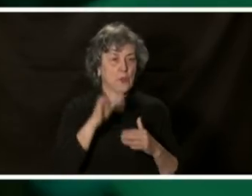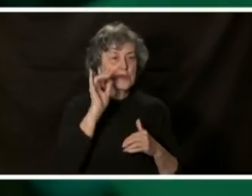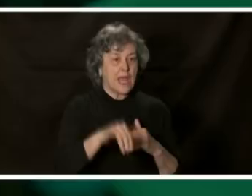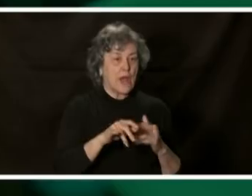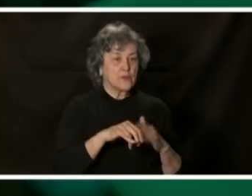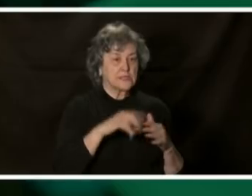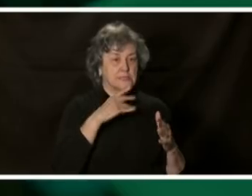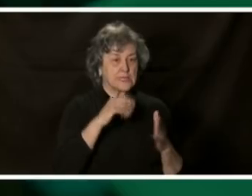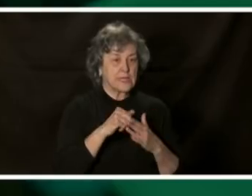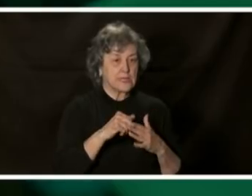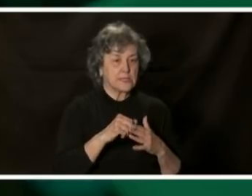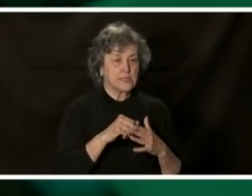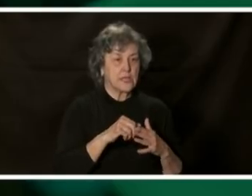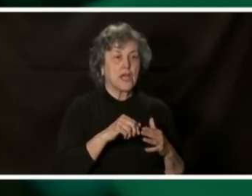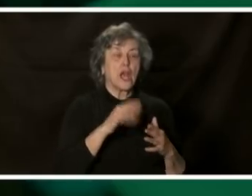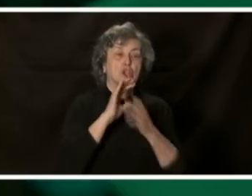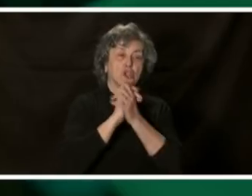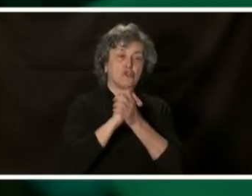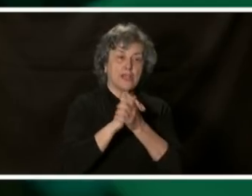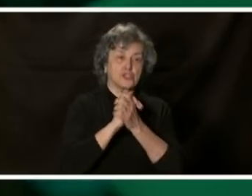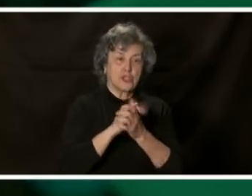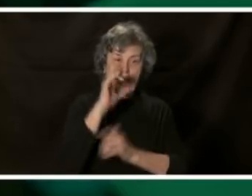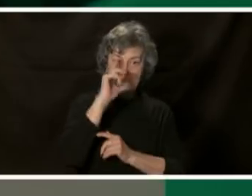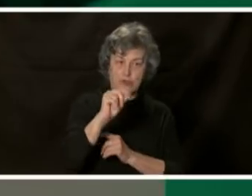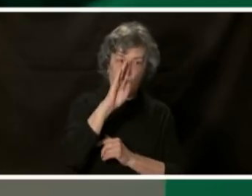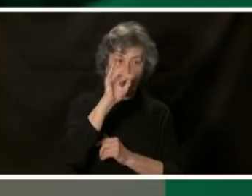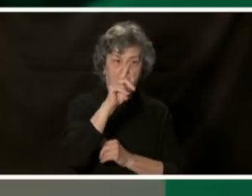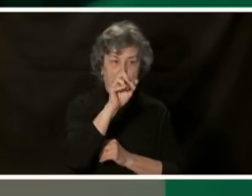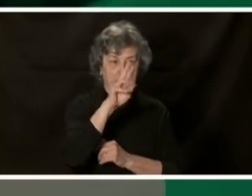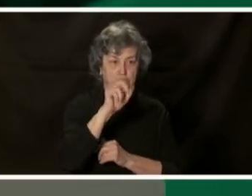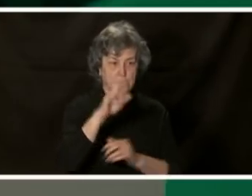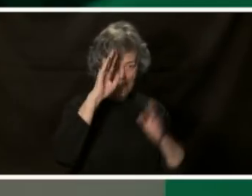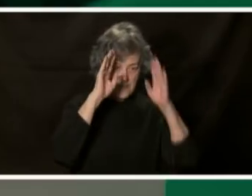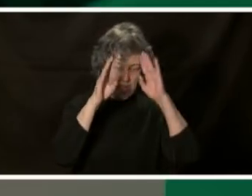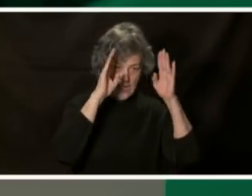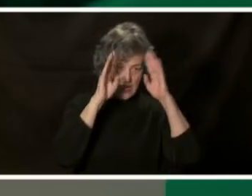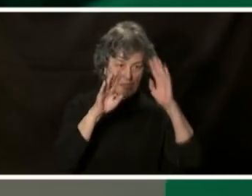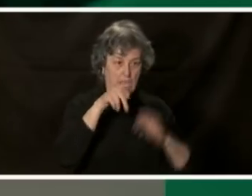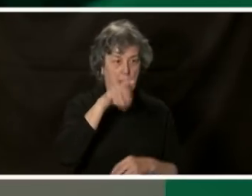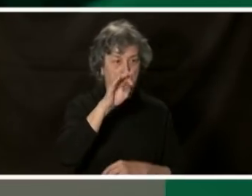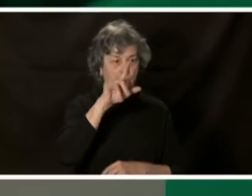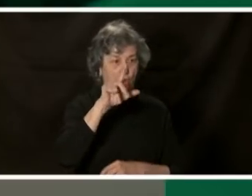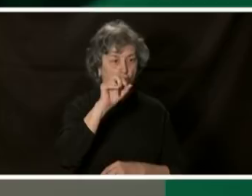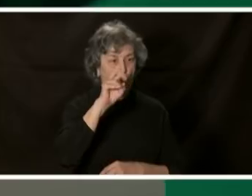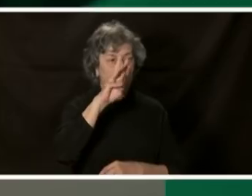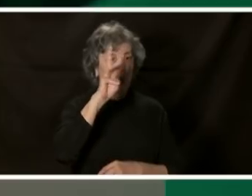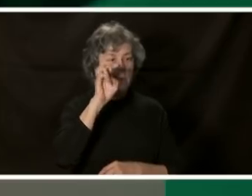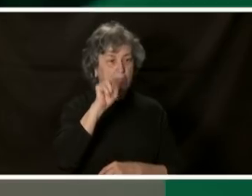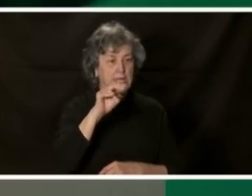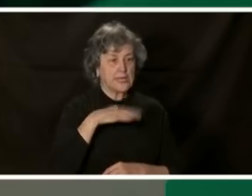CONGRATULATIONS, AND GO BLAZERS. » HELLO, I'M PAUL IRWIN, DEAN OF THE SCHOOL OF PUBLIC HEALTH AT UAB.